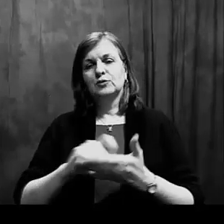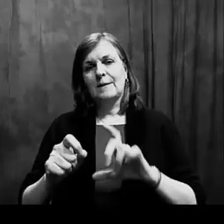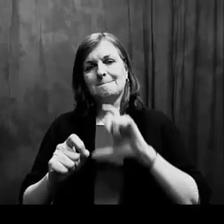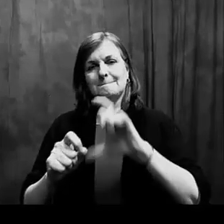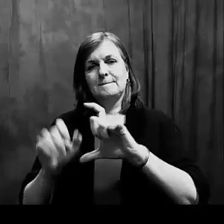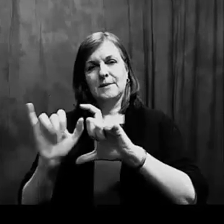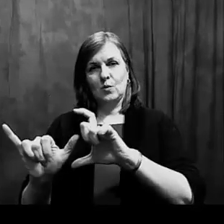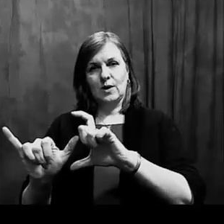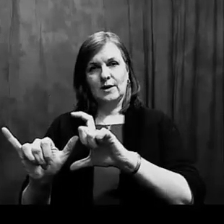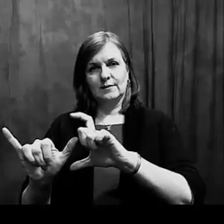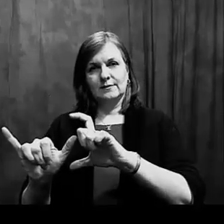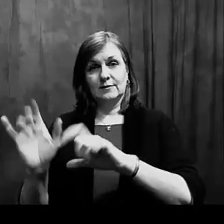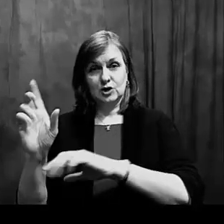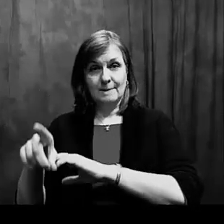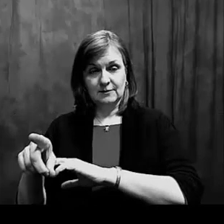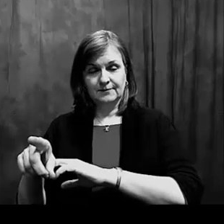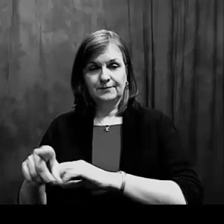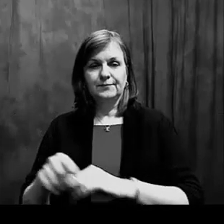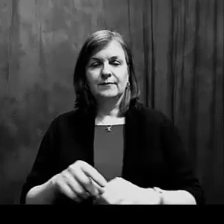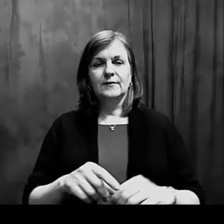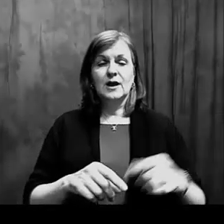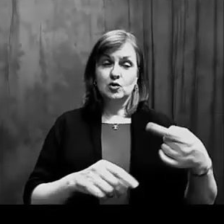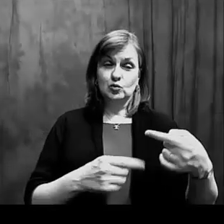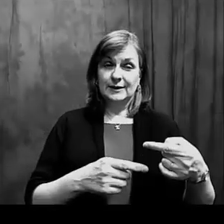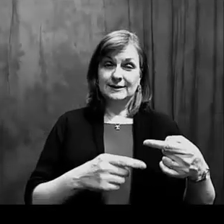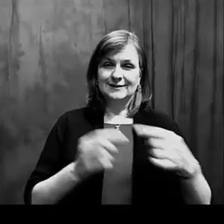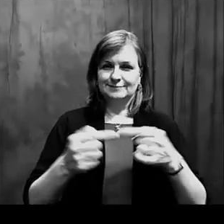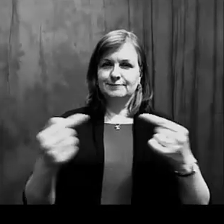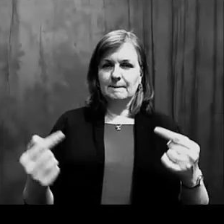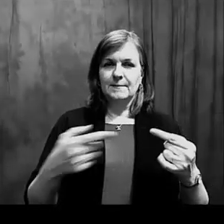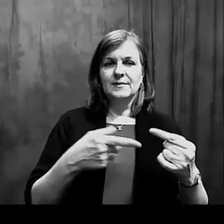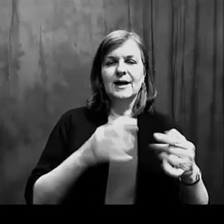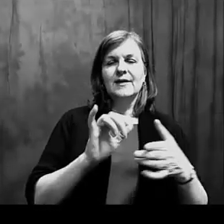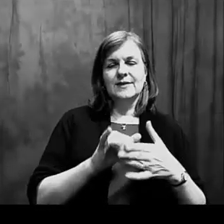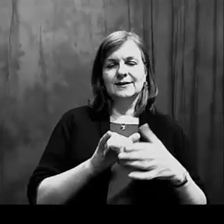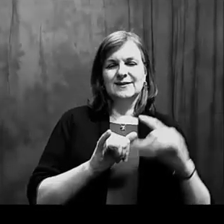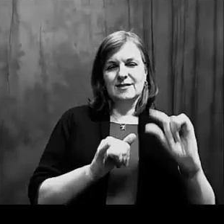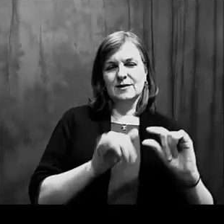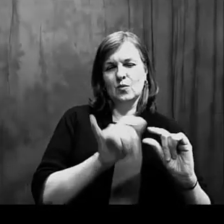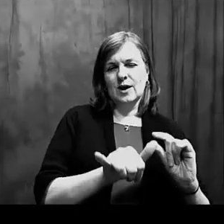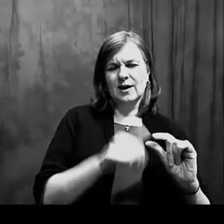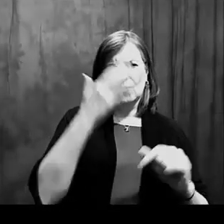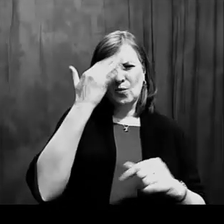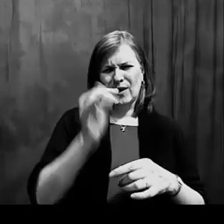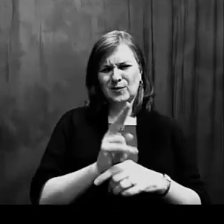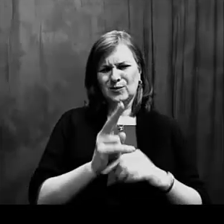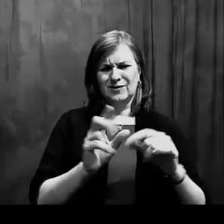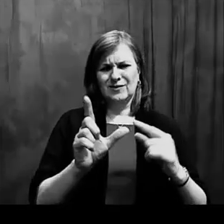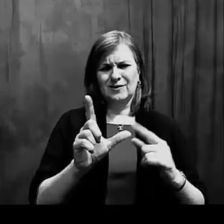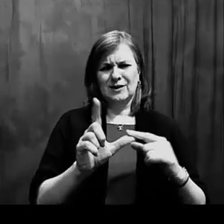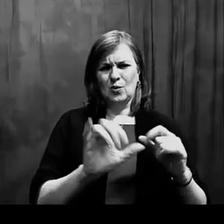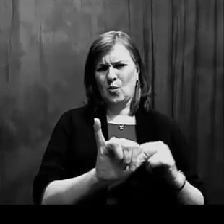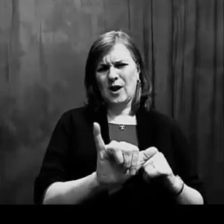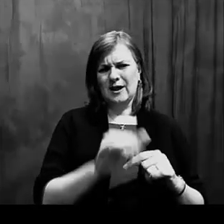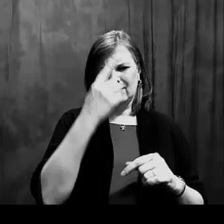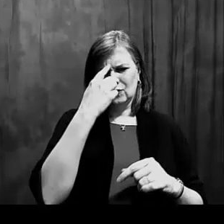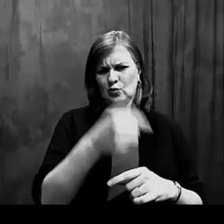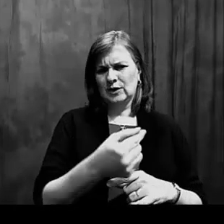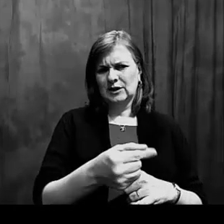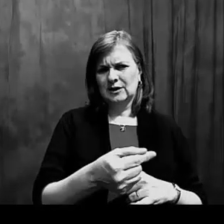we actually write yellow as being dominant -- we've mentioned that before -- so we write it as a big Y